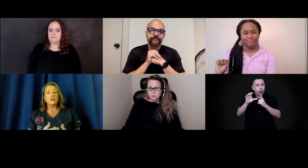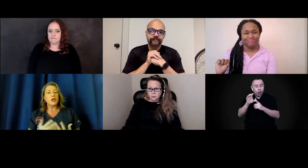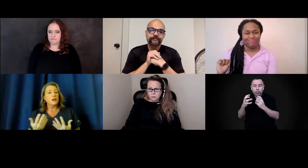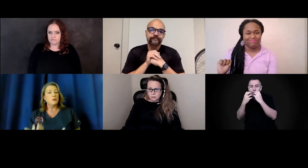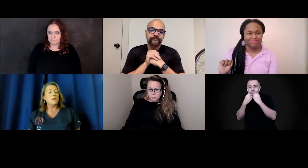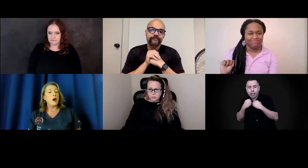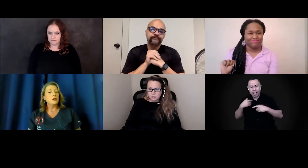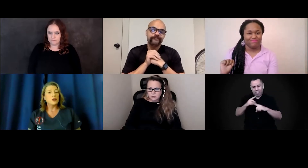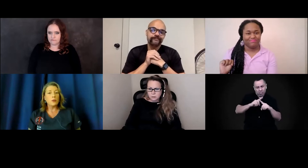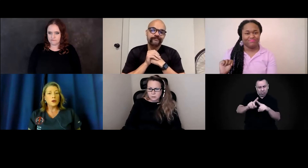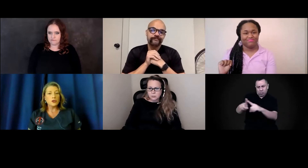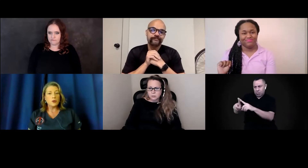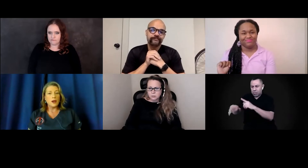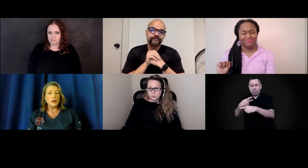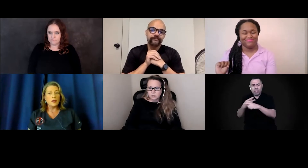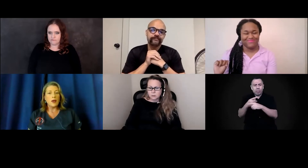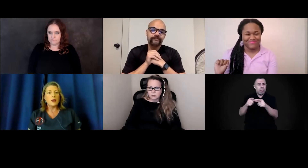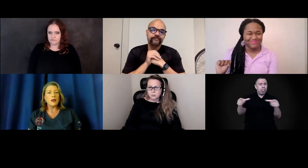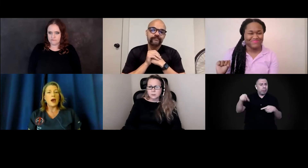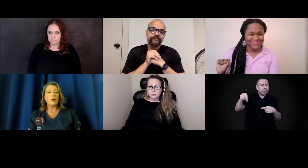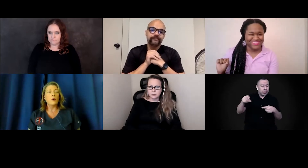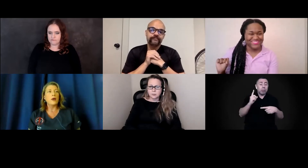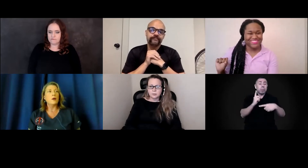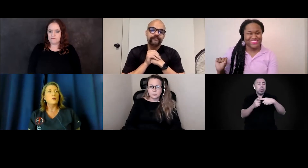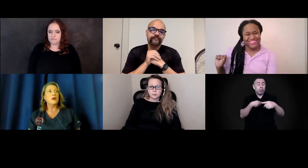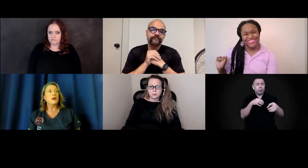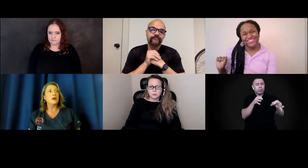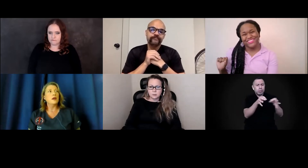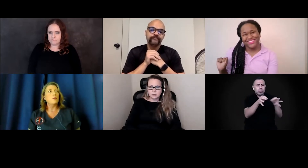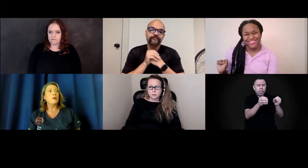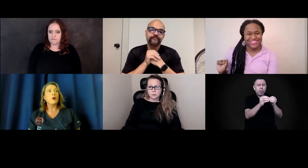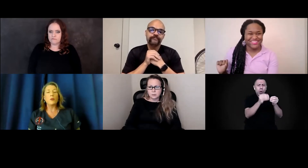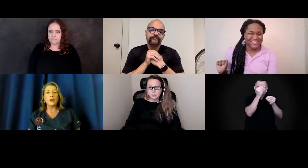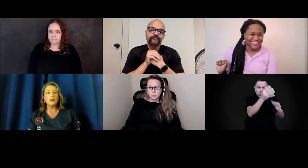Then we share a little bit about interpreter training and how it would be inappropriate